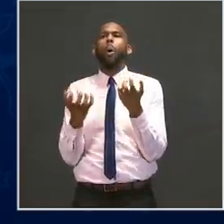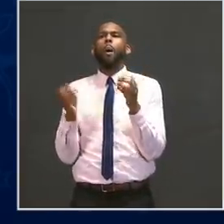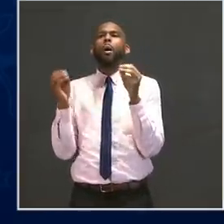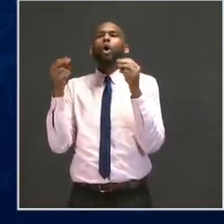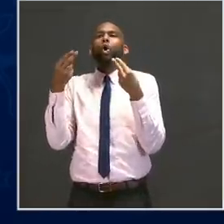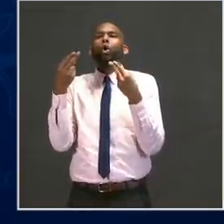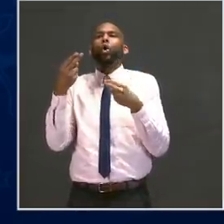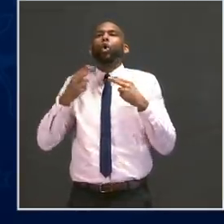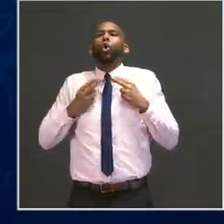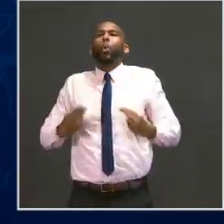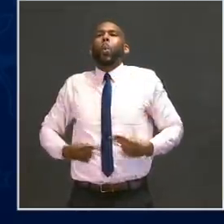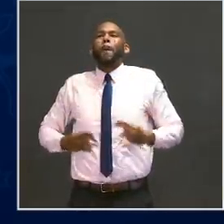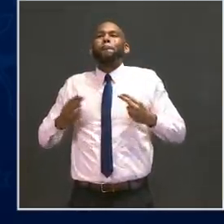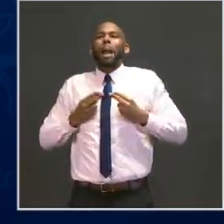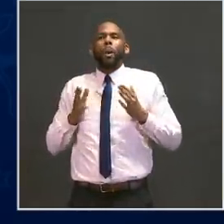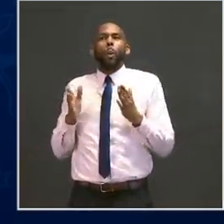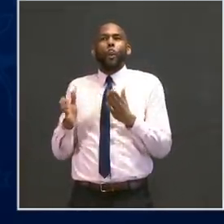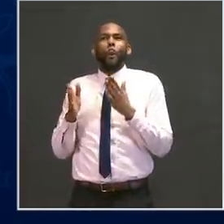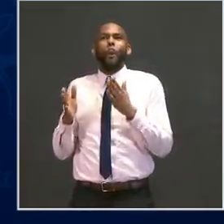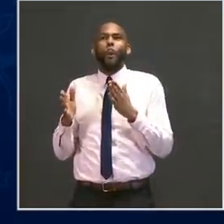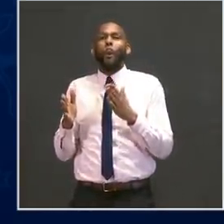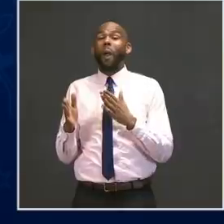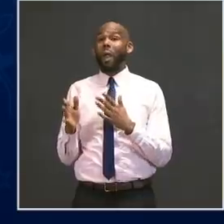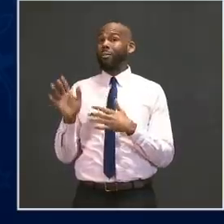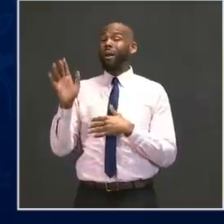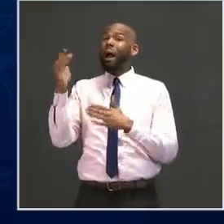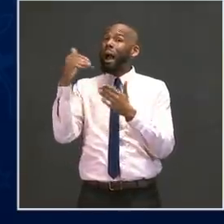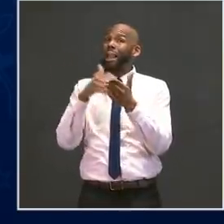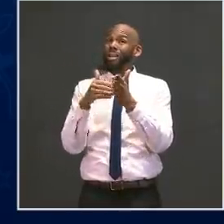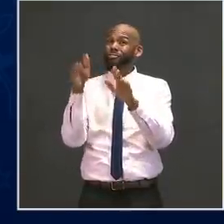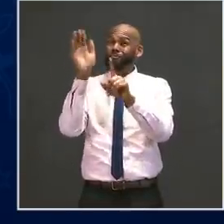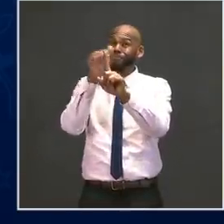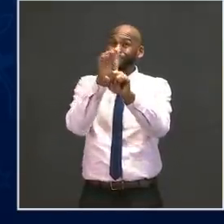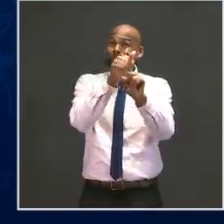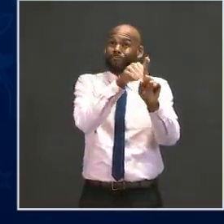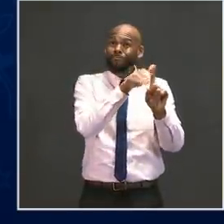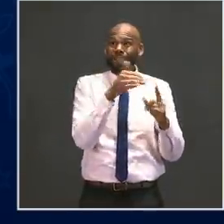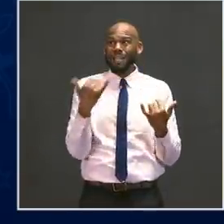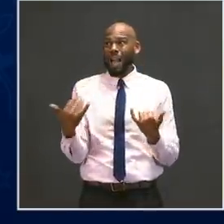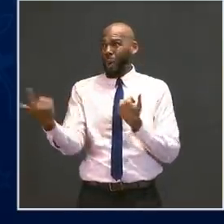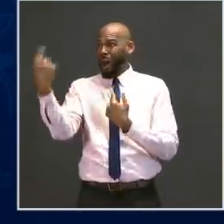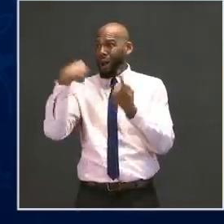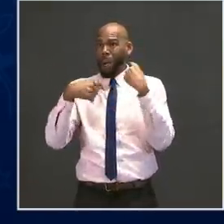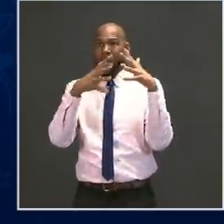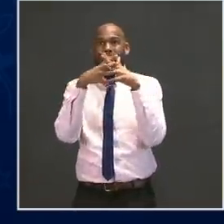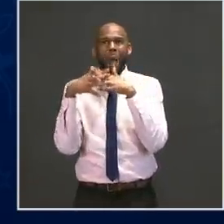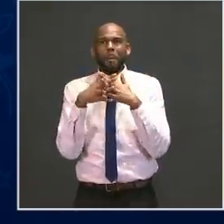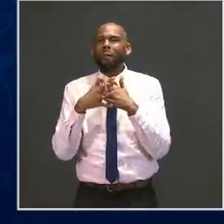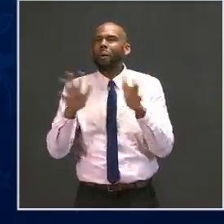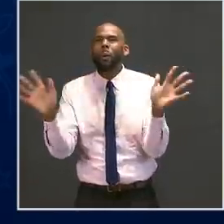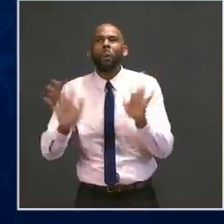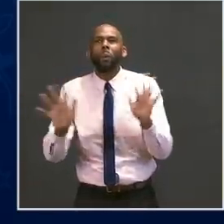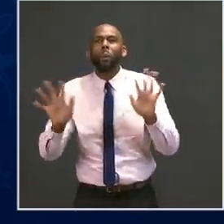And so this is not, again, the time to come. We have -- of course, I would refer you to DHS